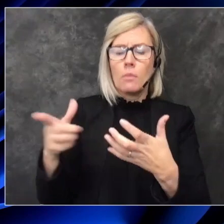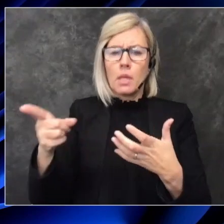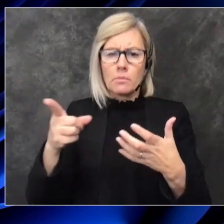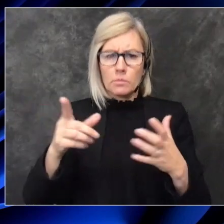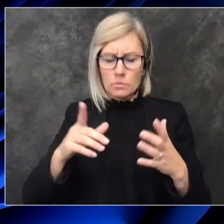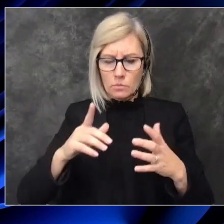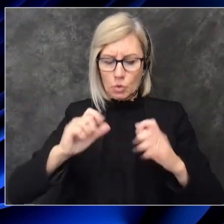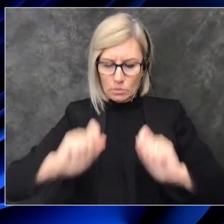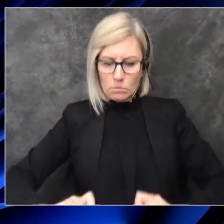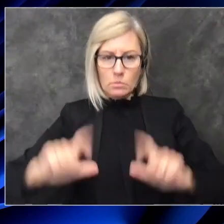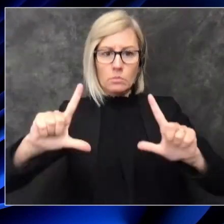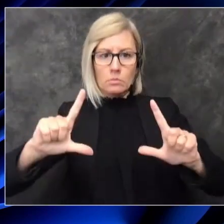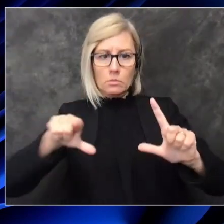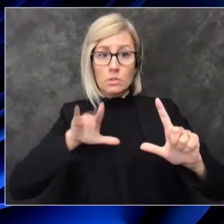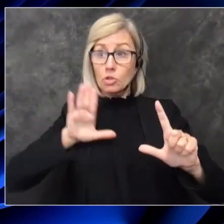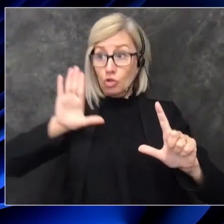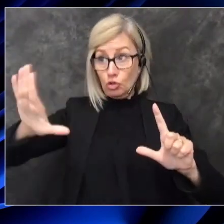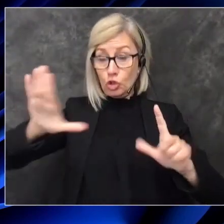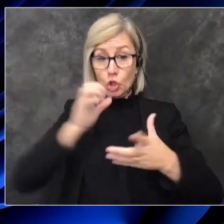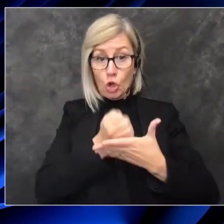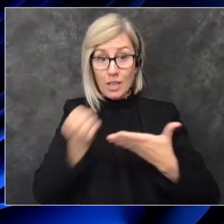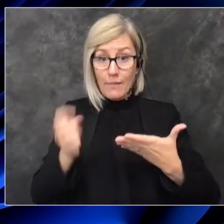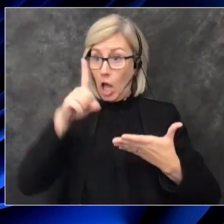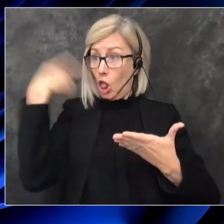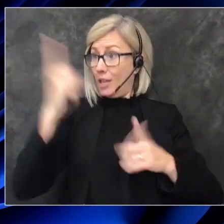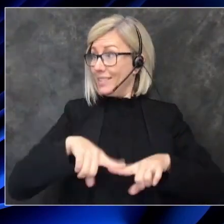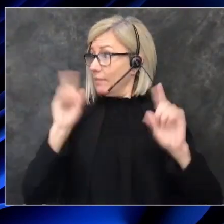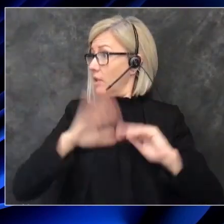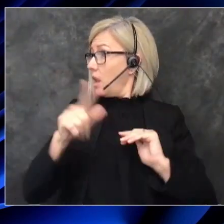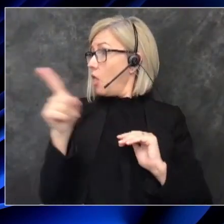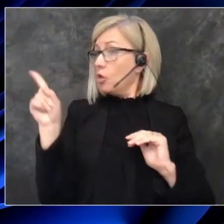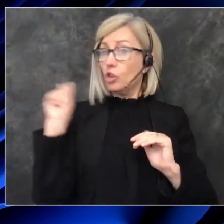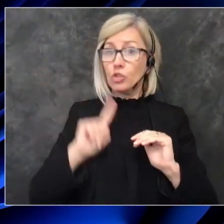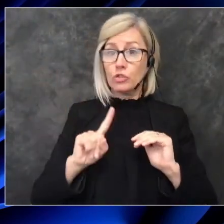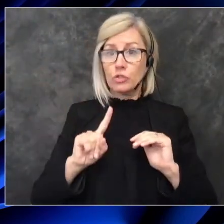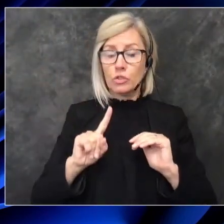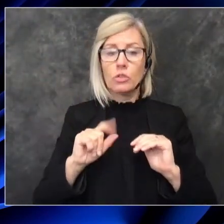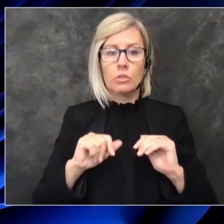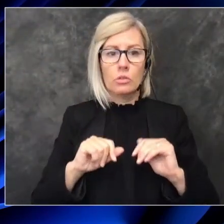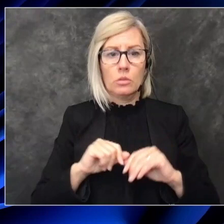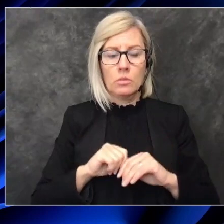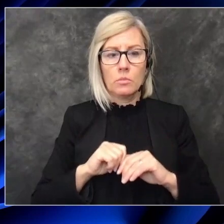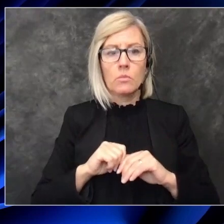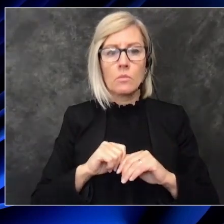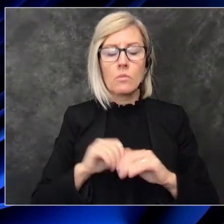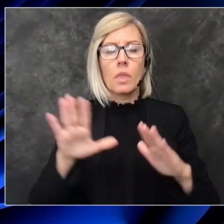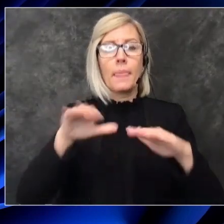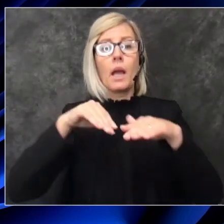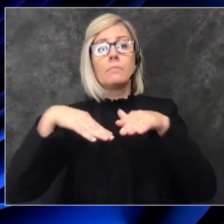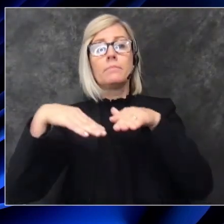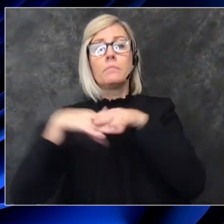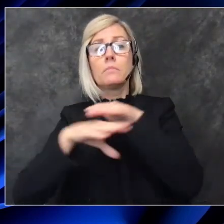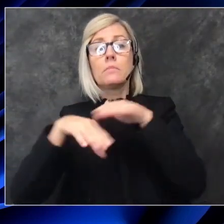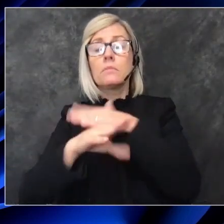does their device look different than others? We don’t want accessibility to be an “othering”